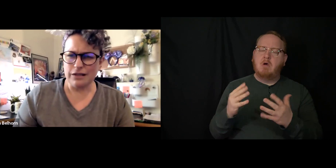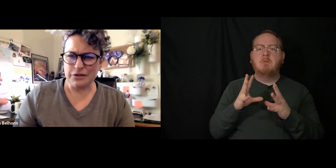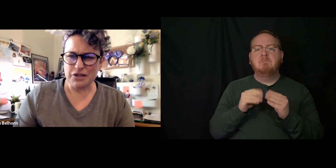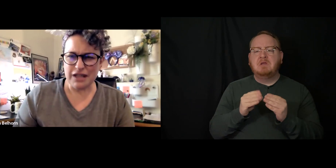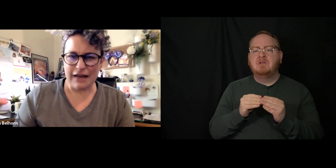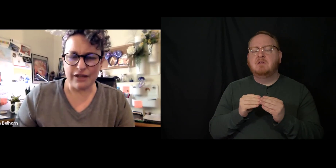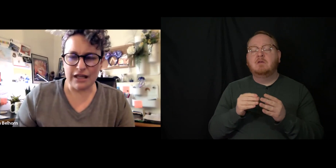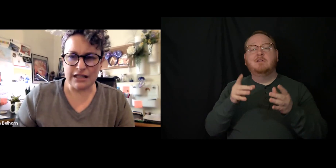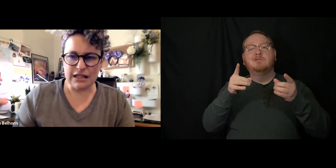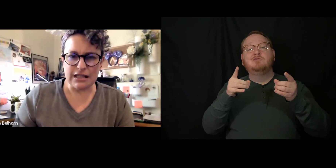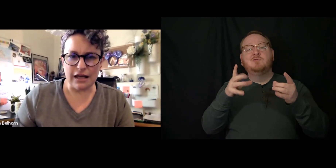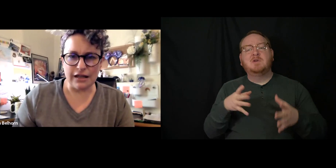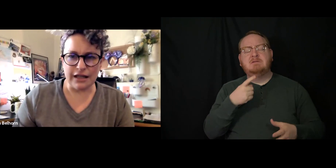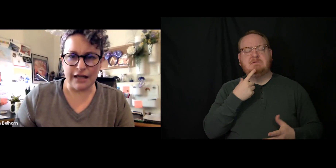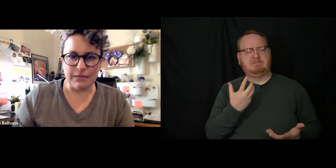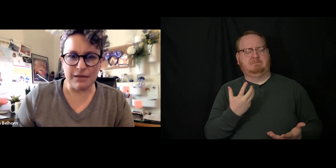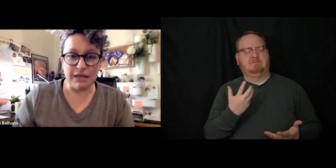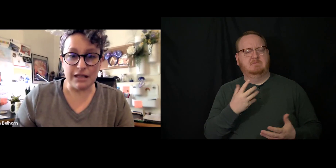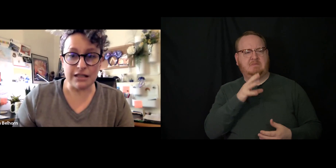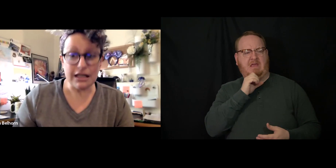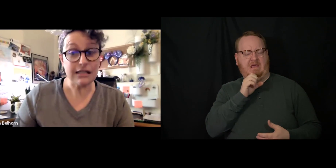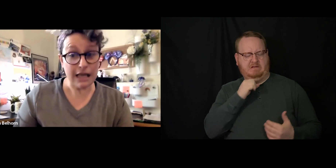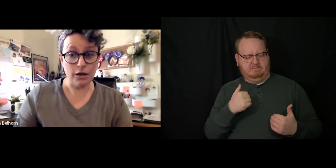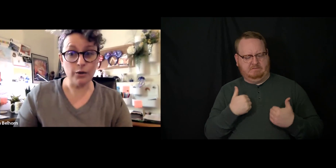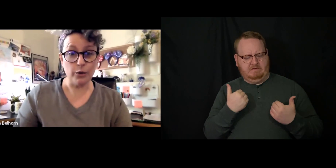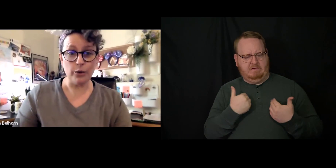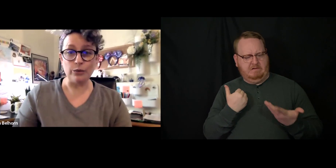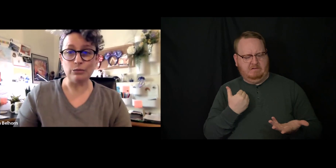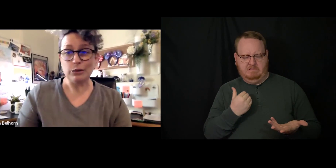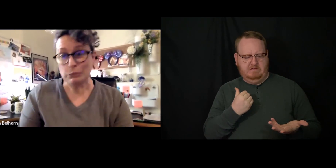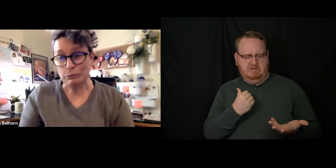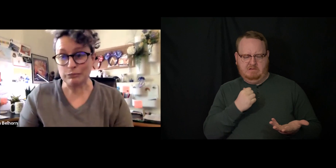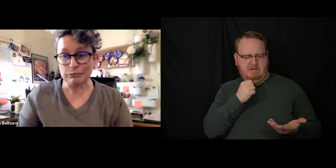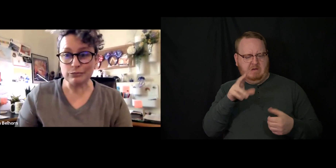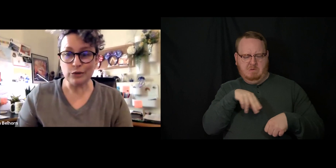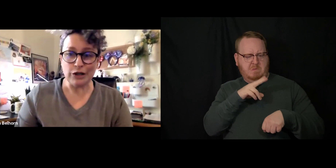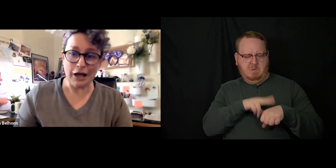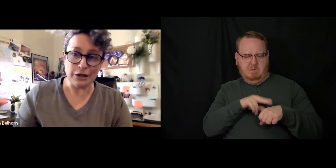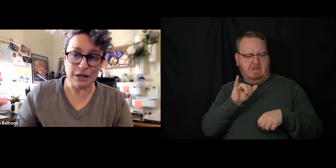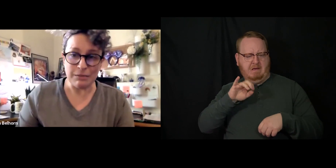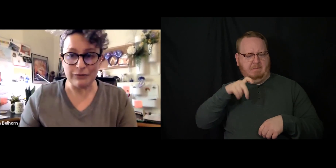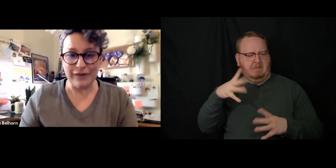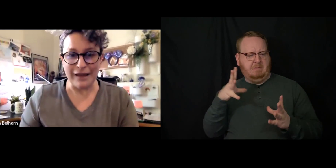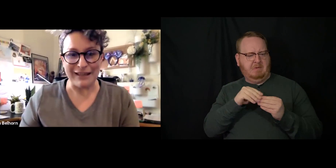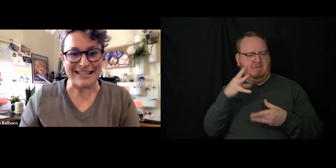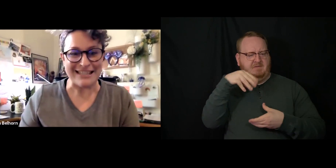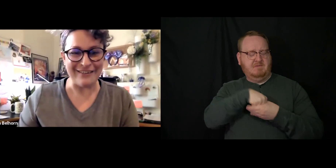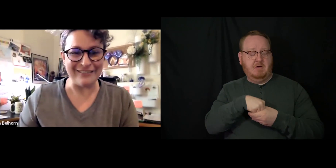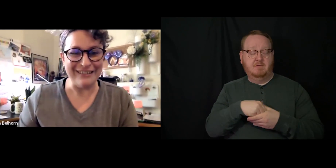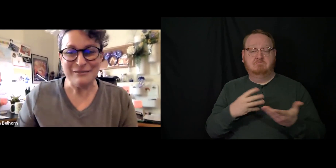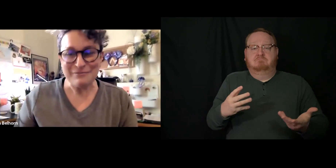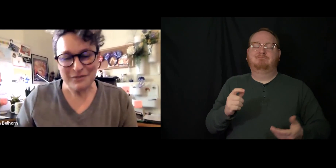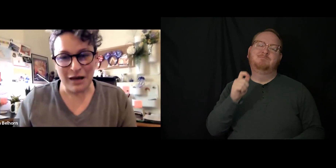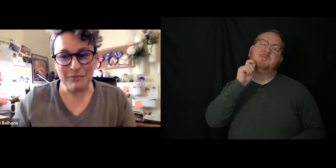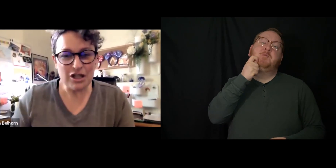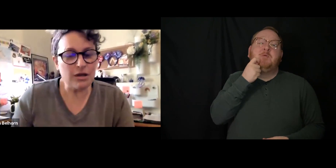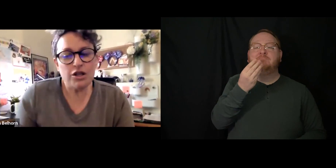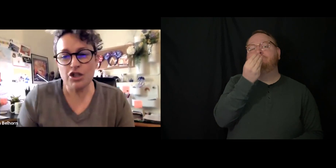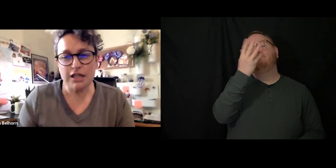usually have kids this young in IEP meetings" and I said "Cool. Well, we're not your typical family". So she you know she